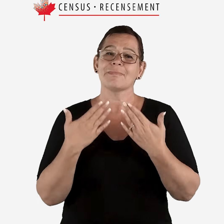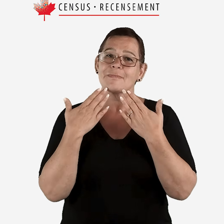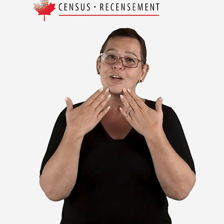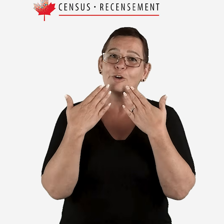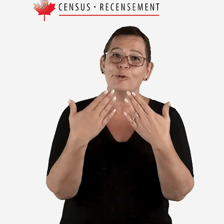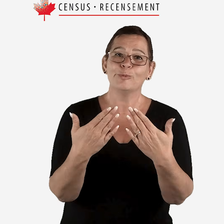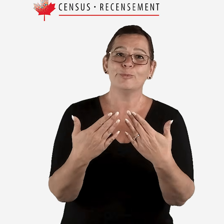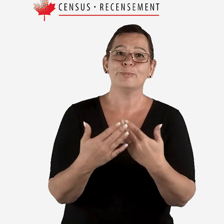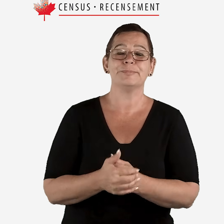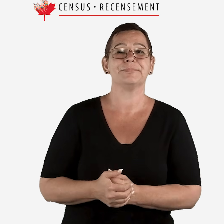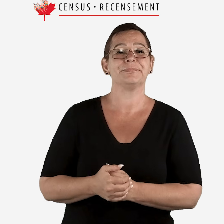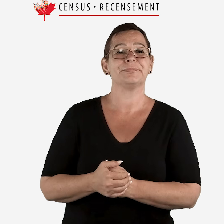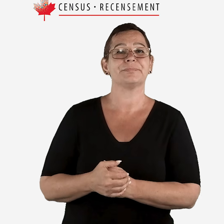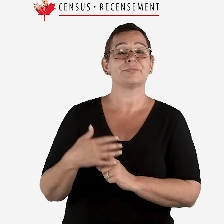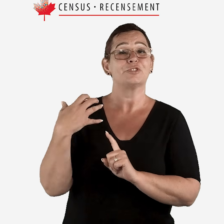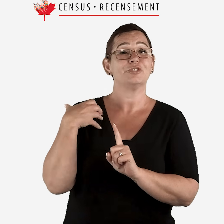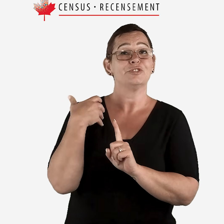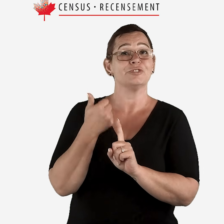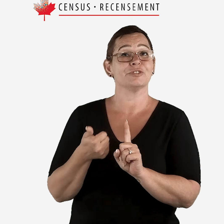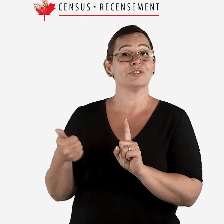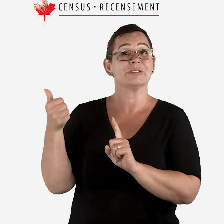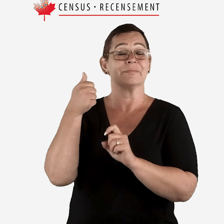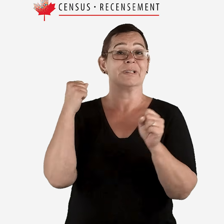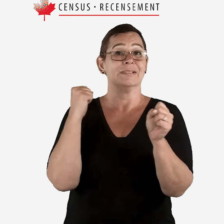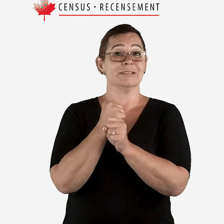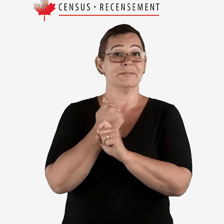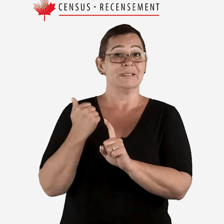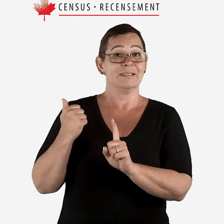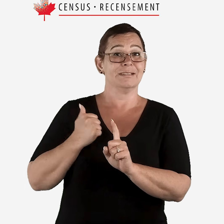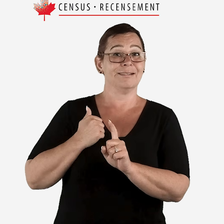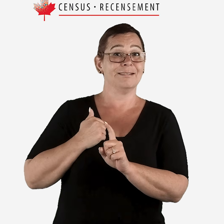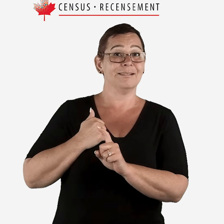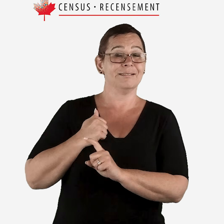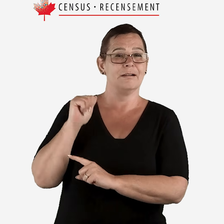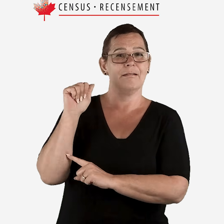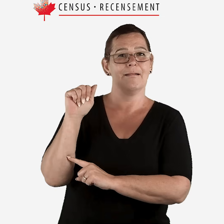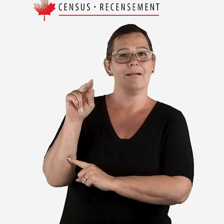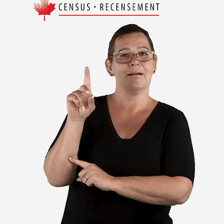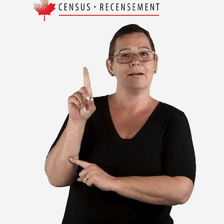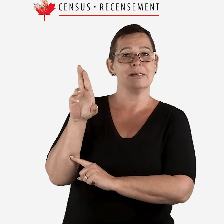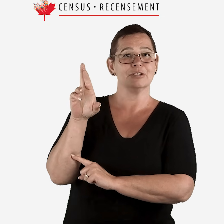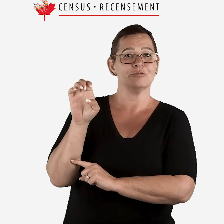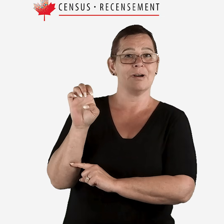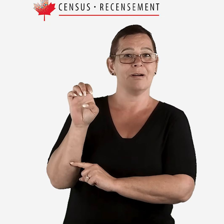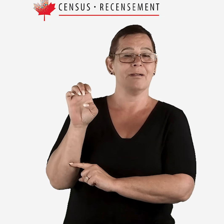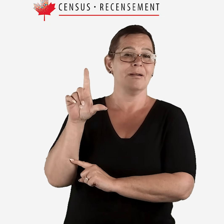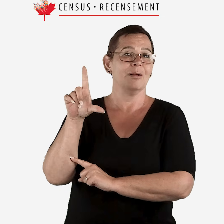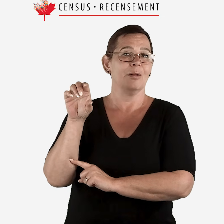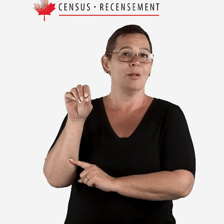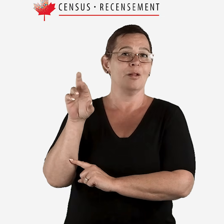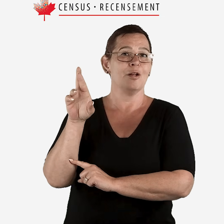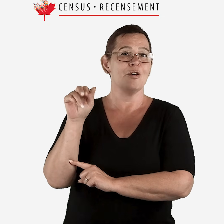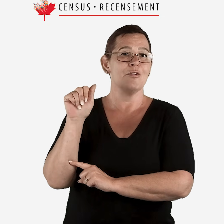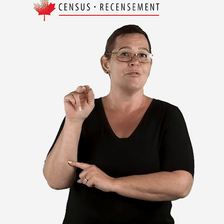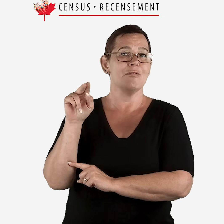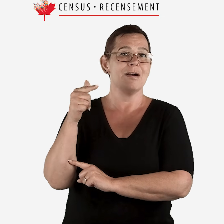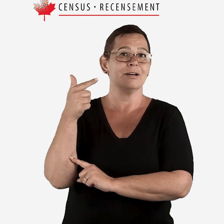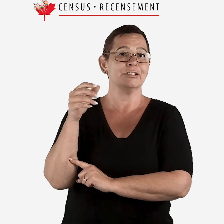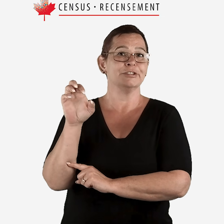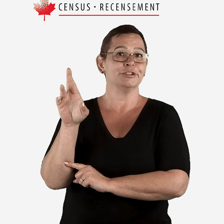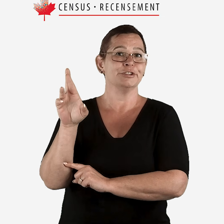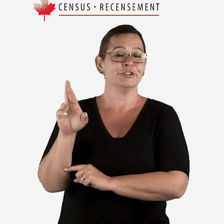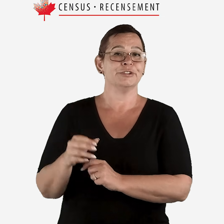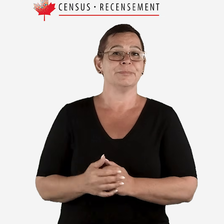Thank you, André Loranger, Chief Statistician of Canada